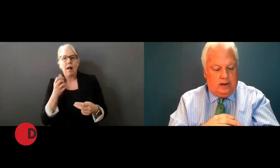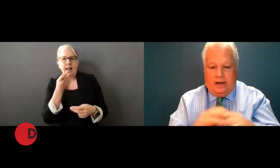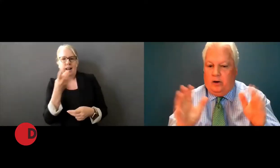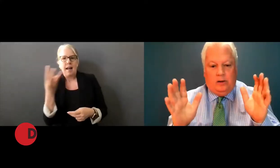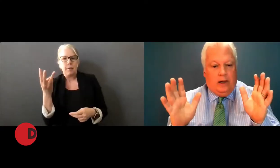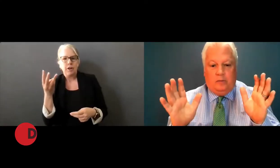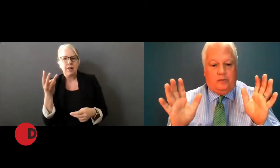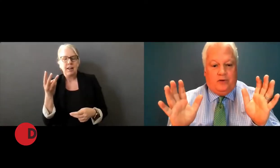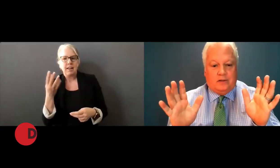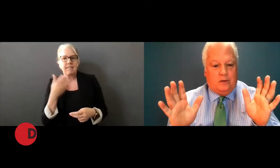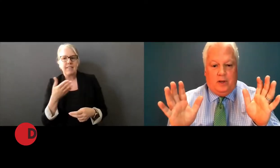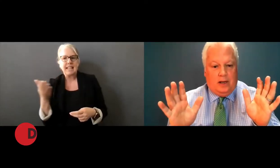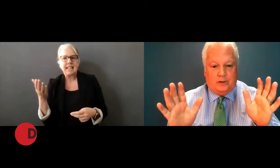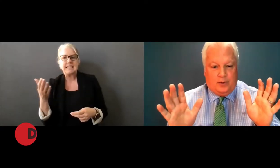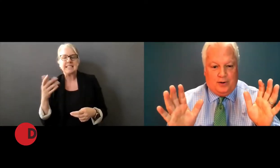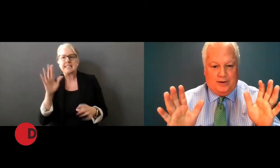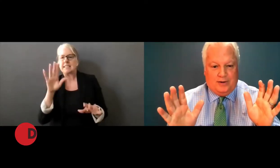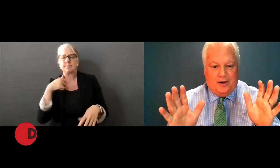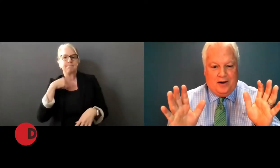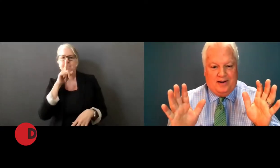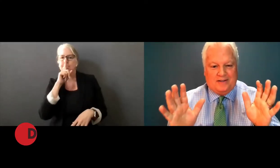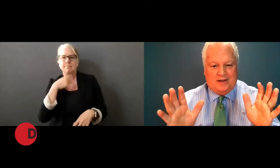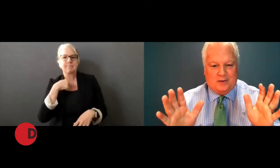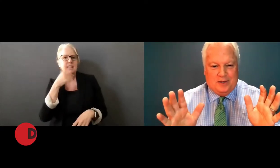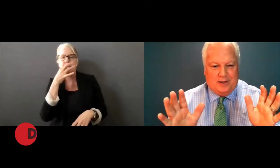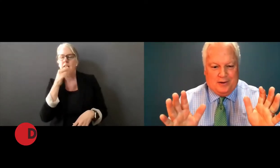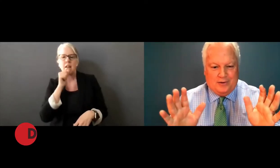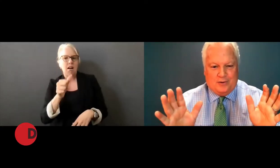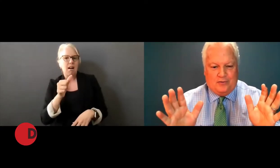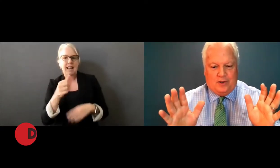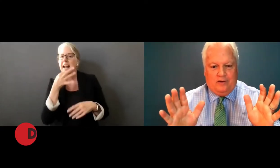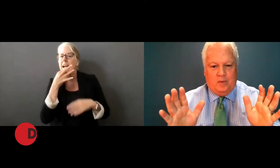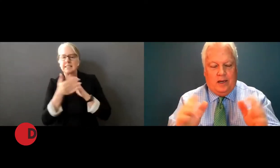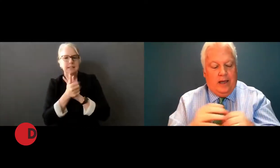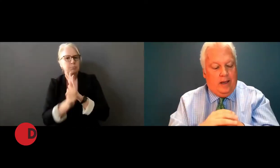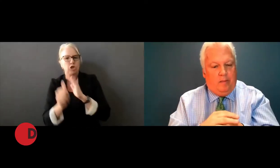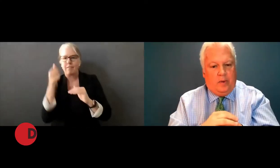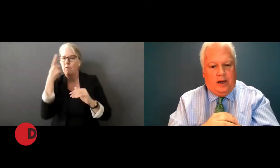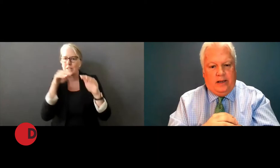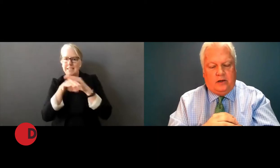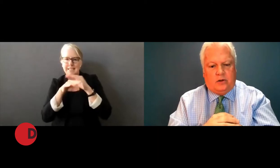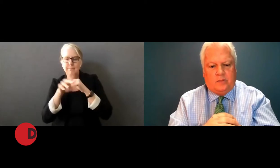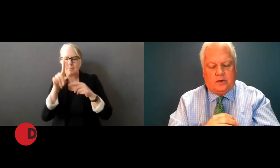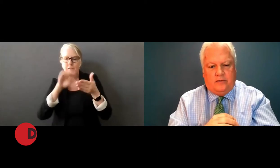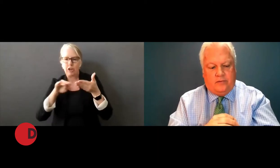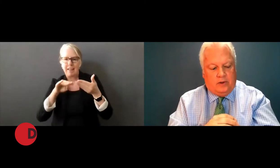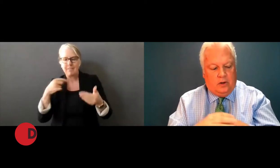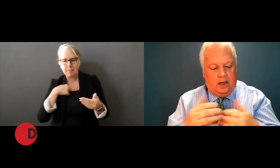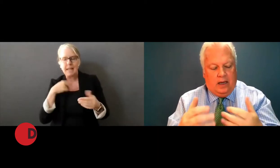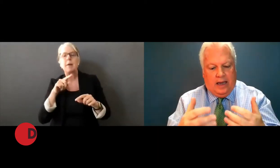[Doug]: There are a couple of things... I'm not an expert for accessibility,